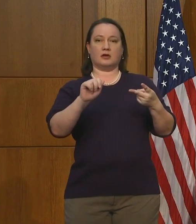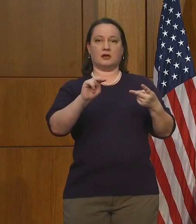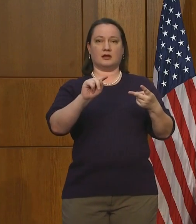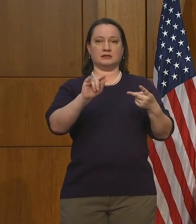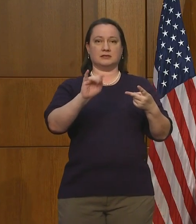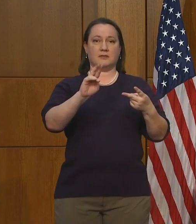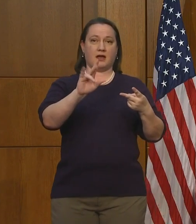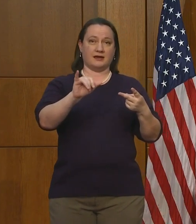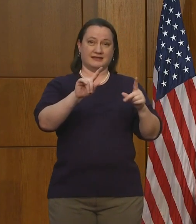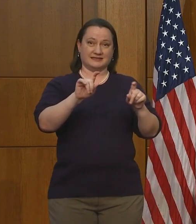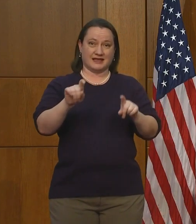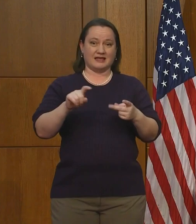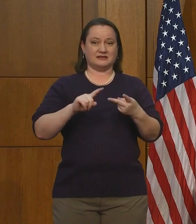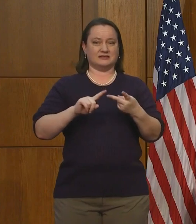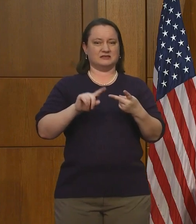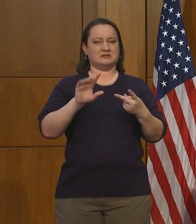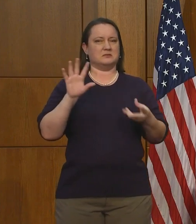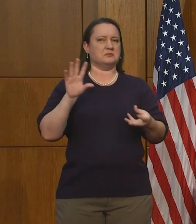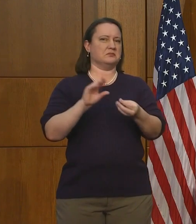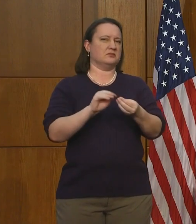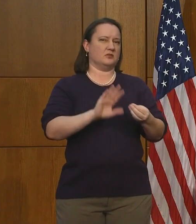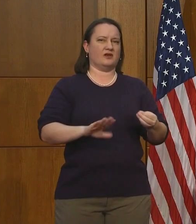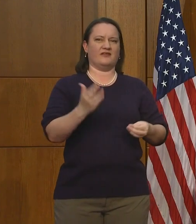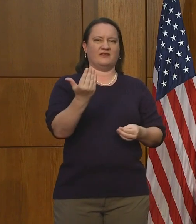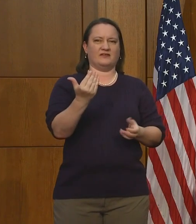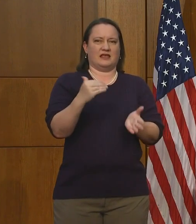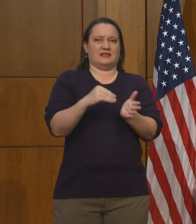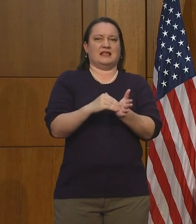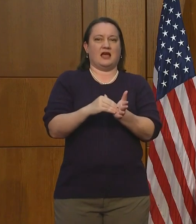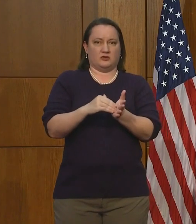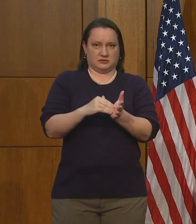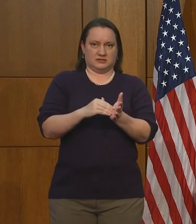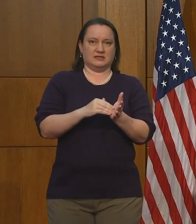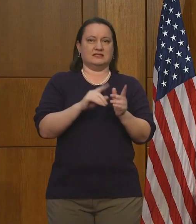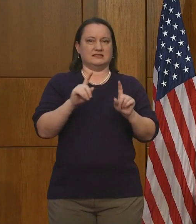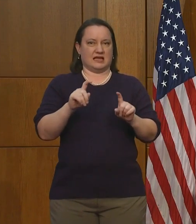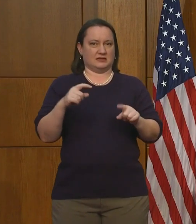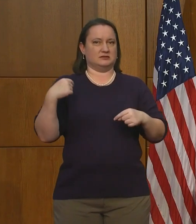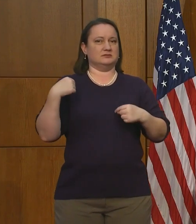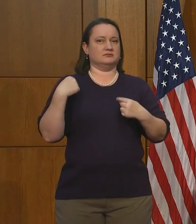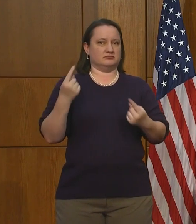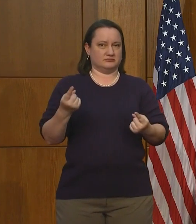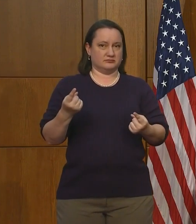NOW THAT ANTIBODY TEST MADE UP